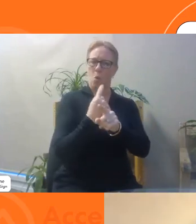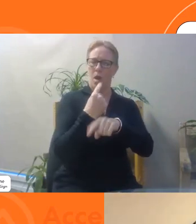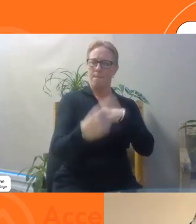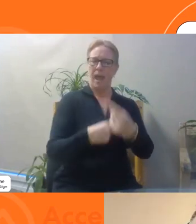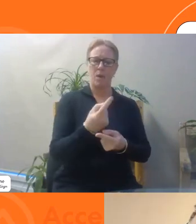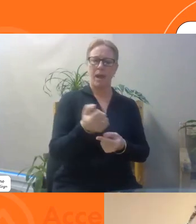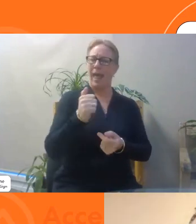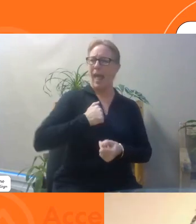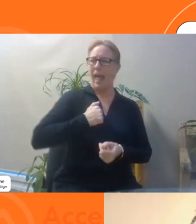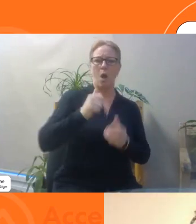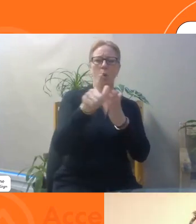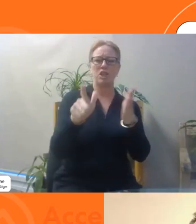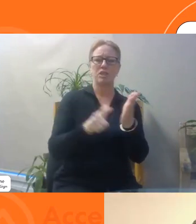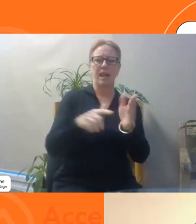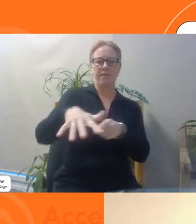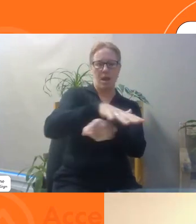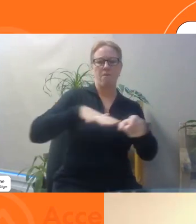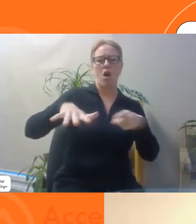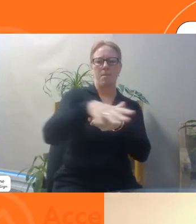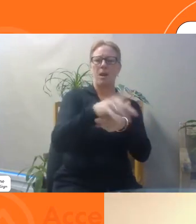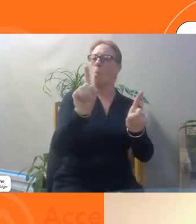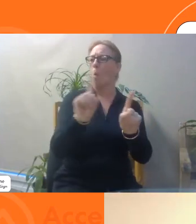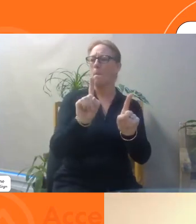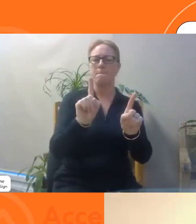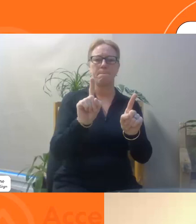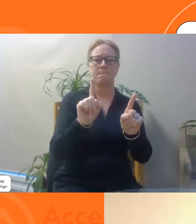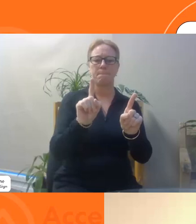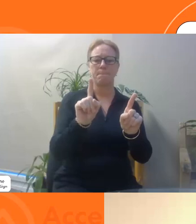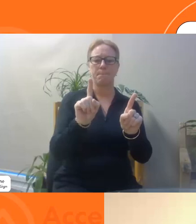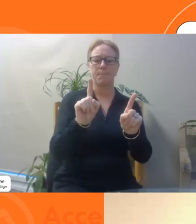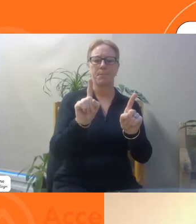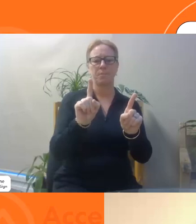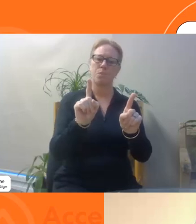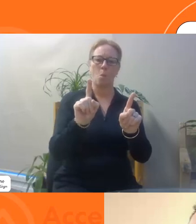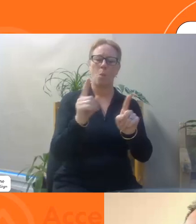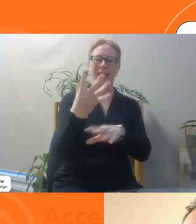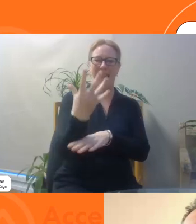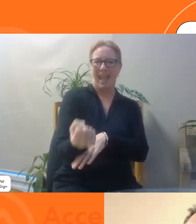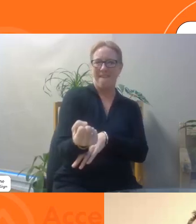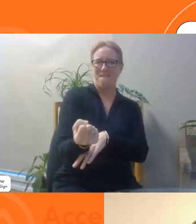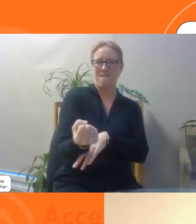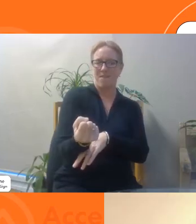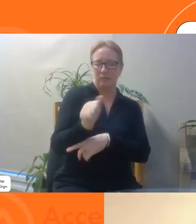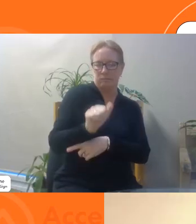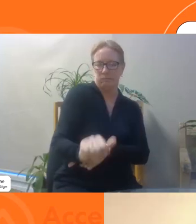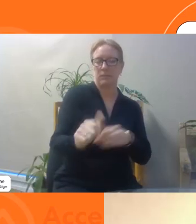legislative environment and what we have in our legislative environment,